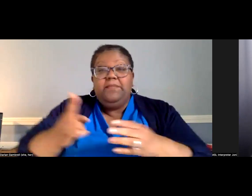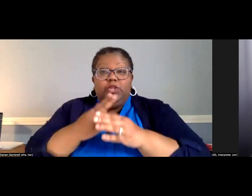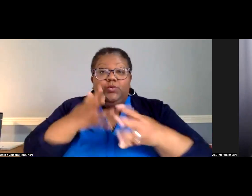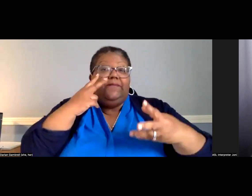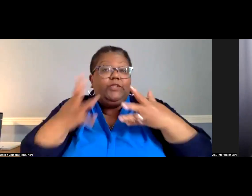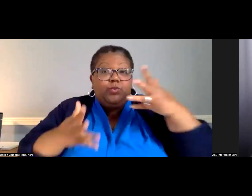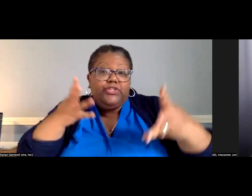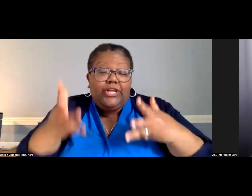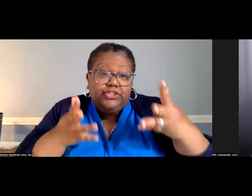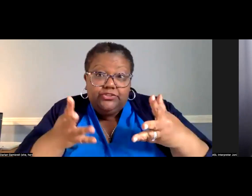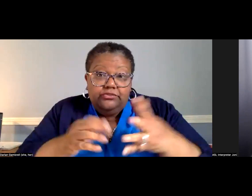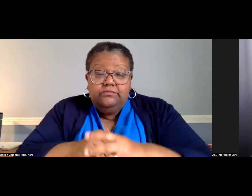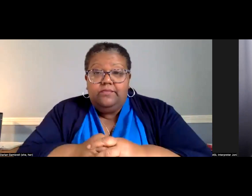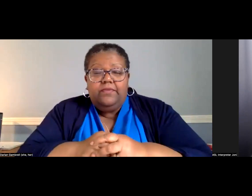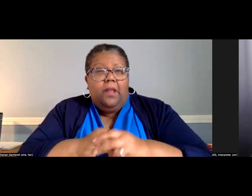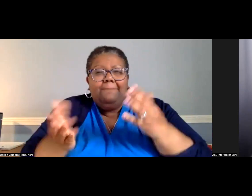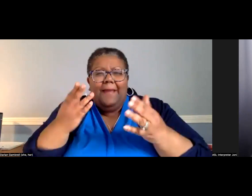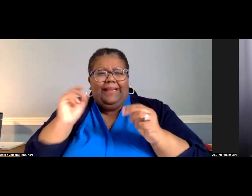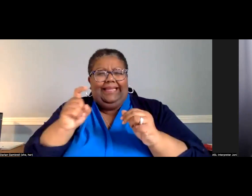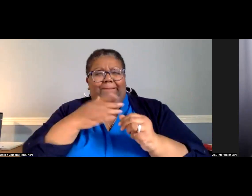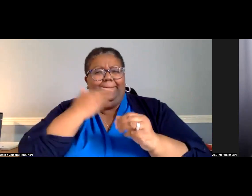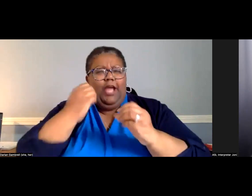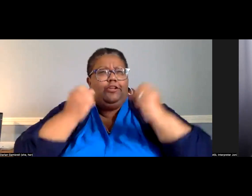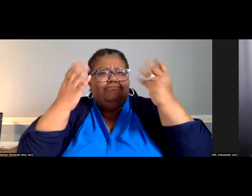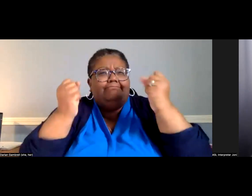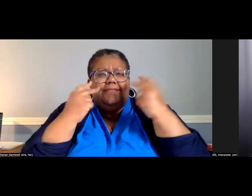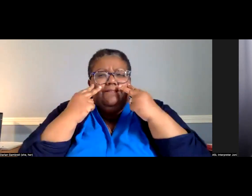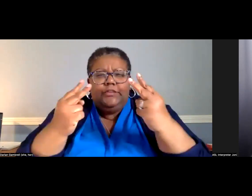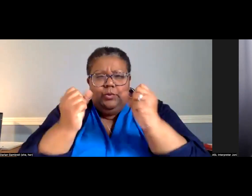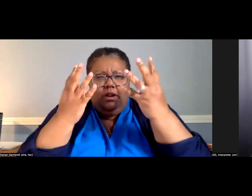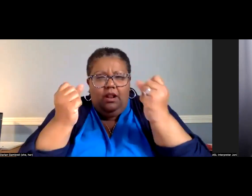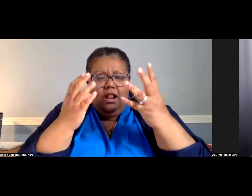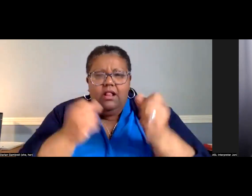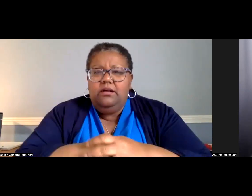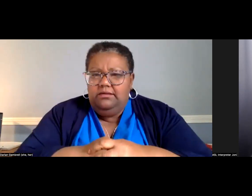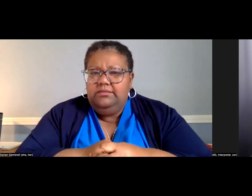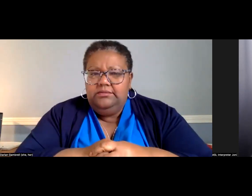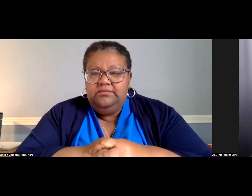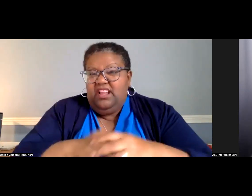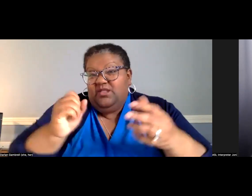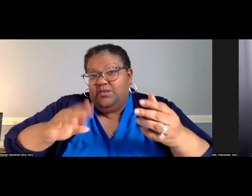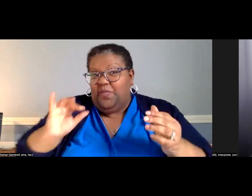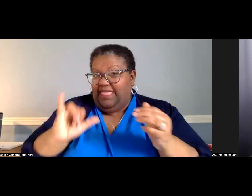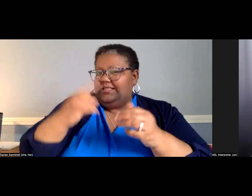is a patient might be from another country, they might be more using more visual gestures, and they